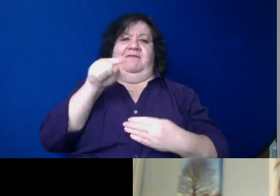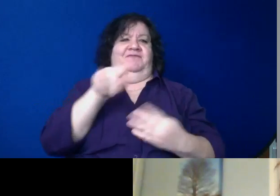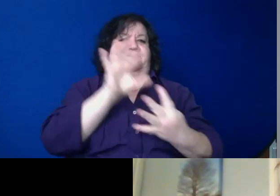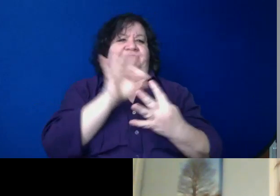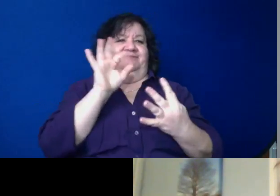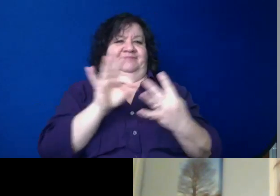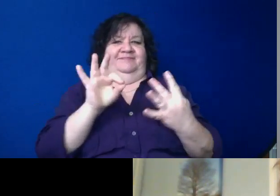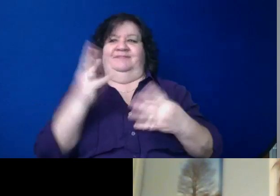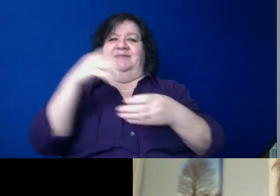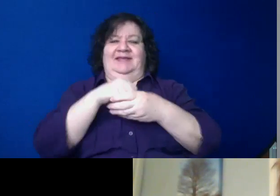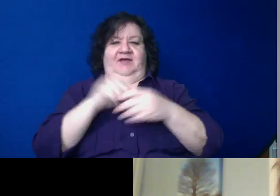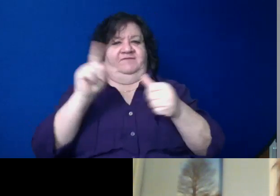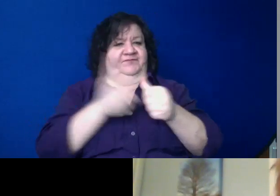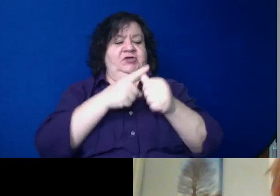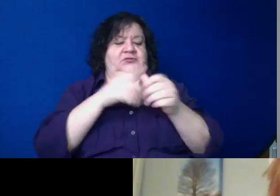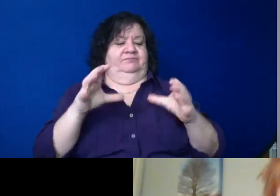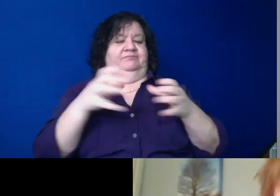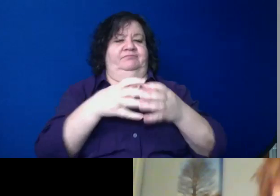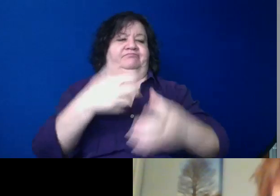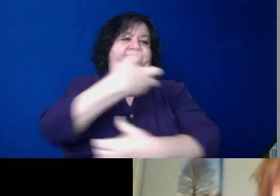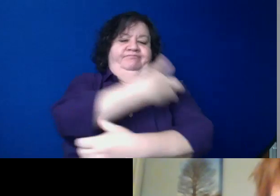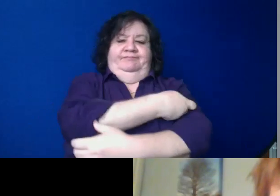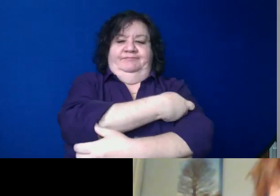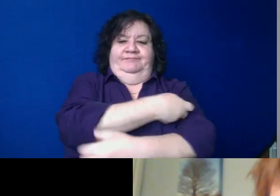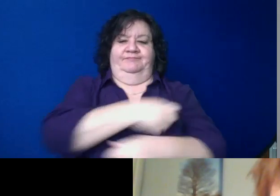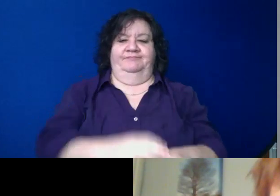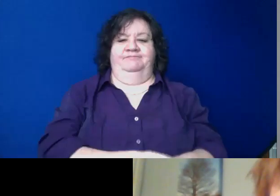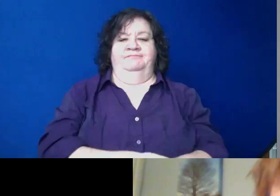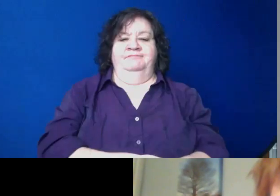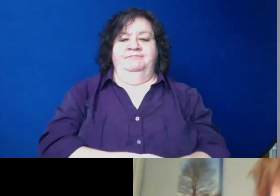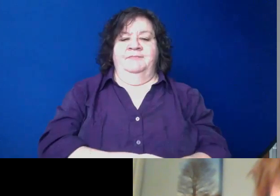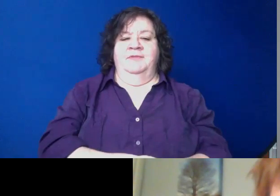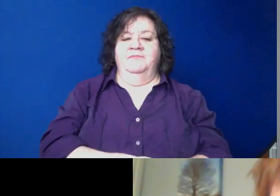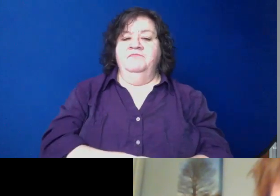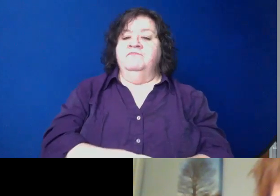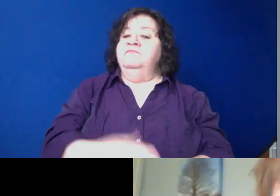um can you just explore them a little bit with us like what are the main key things that we